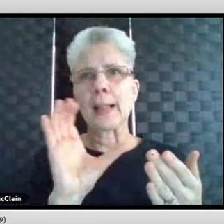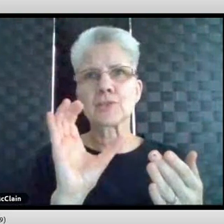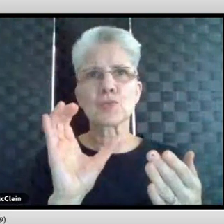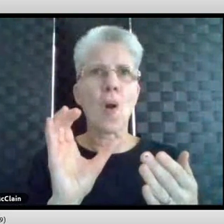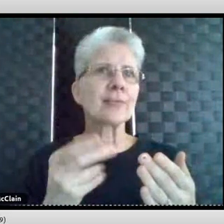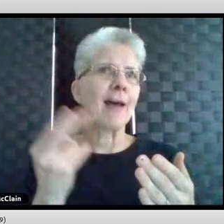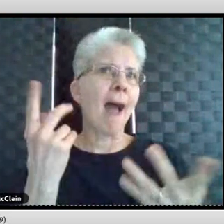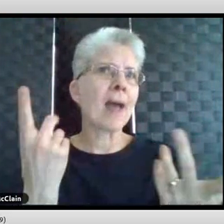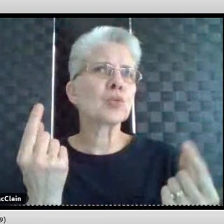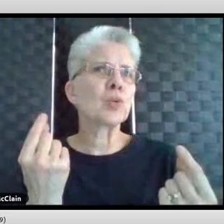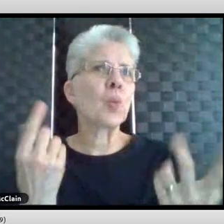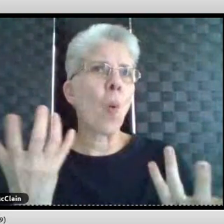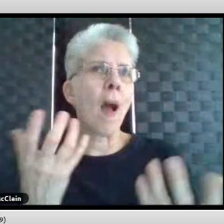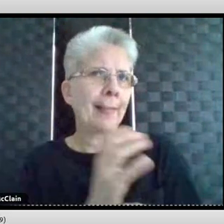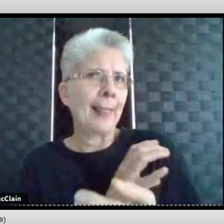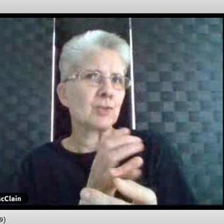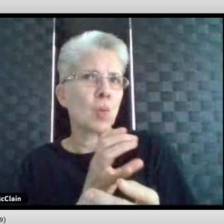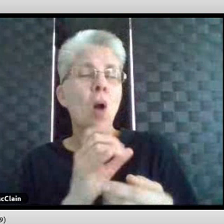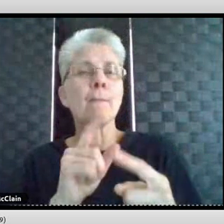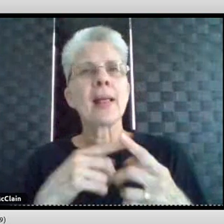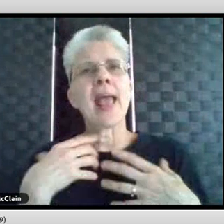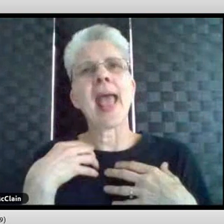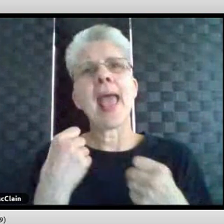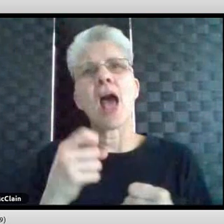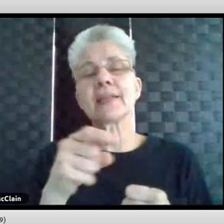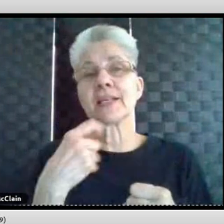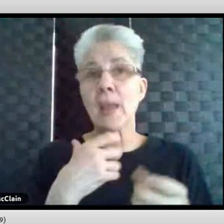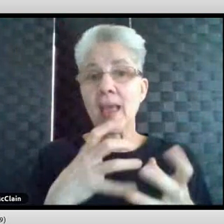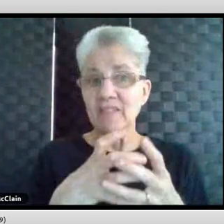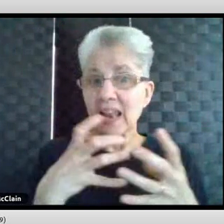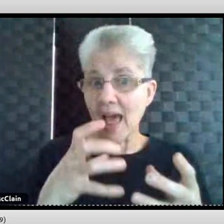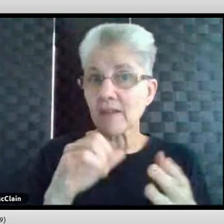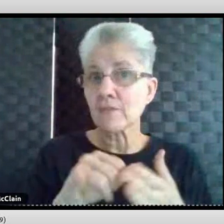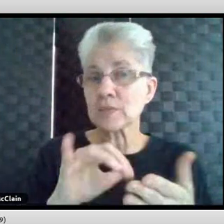or whatever it might be, but health needs. We certainly have enough of those in our community